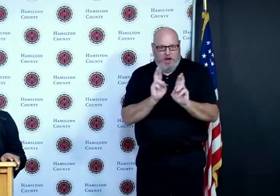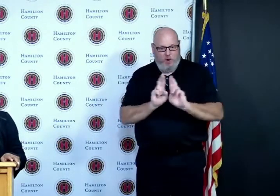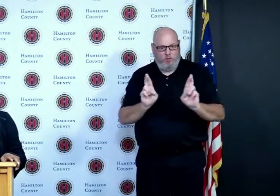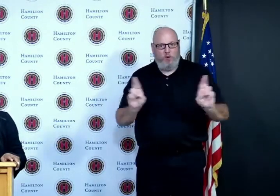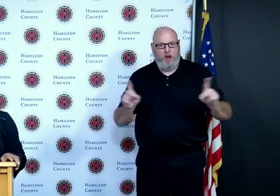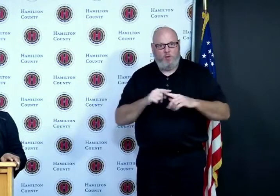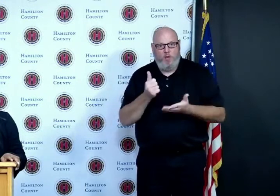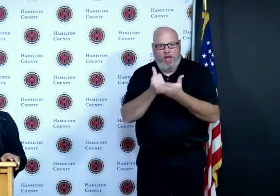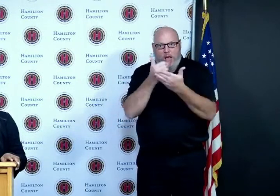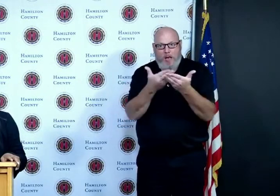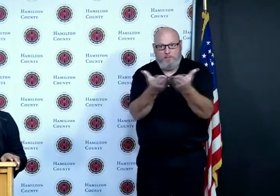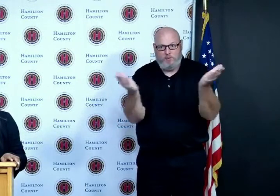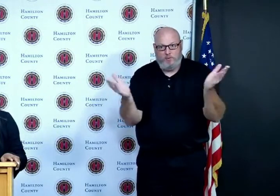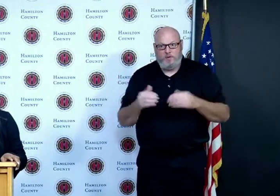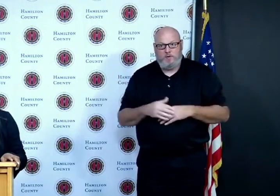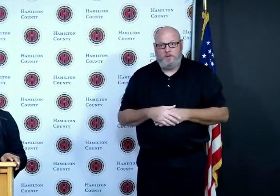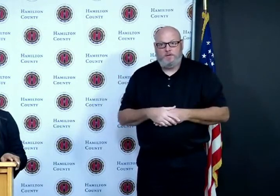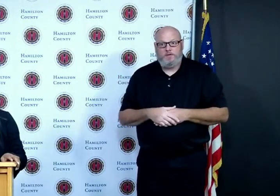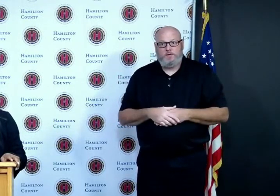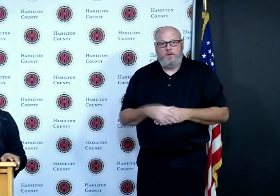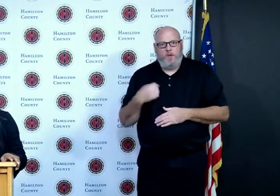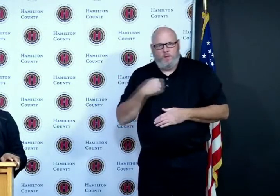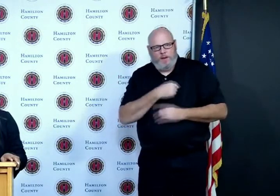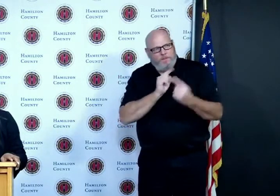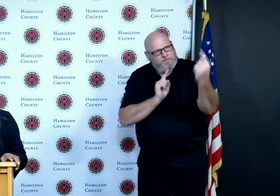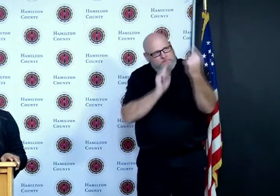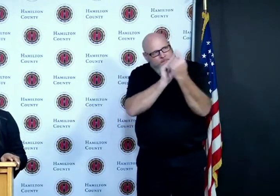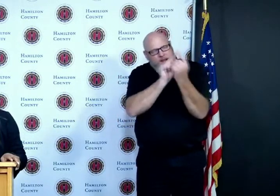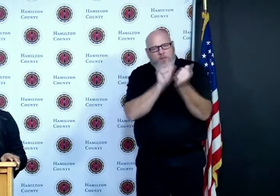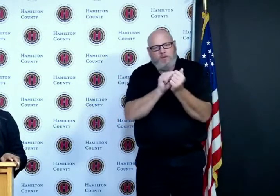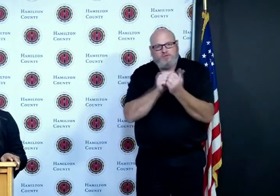with the current Treasurer we'll be meeting with the incoming Treasurer because we're looking at